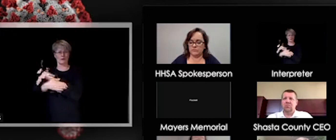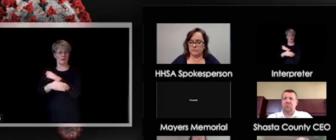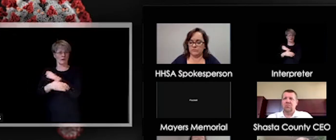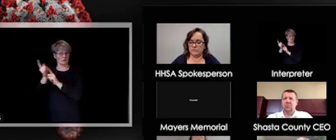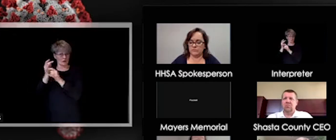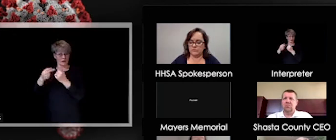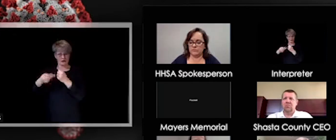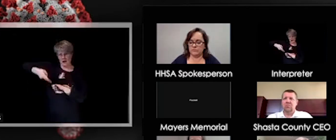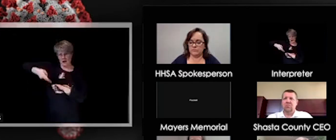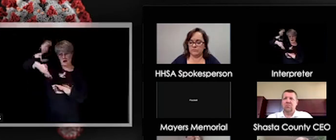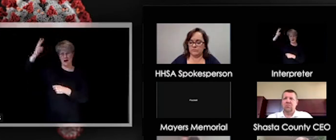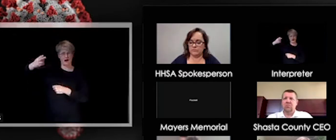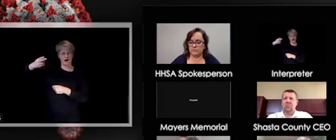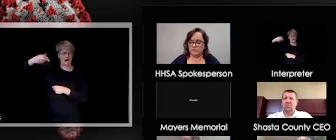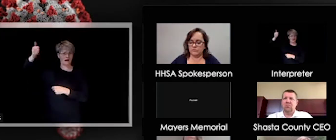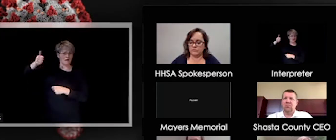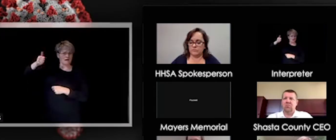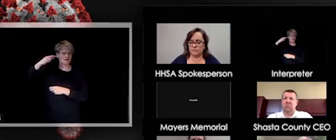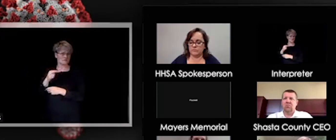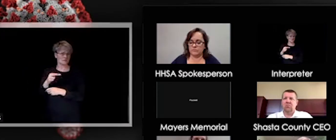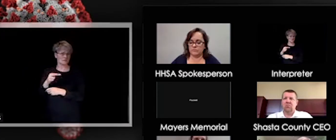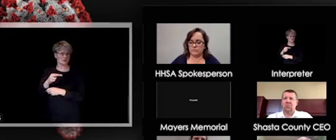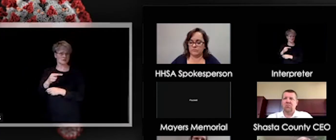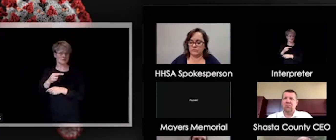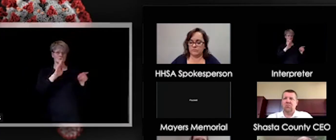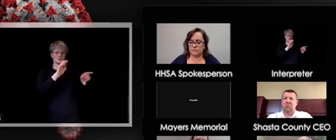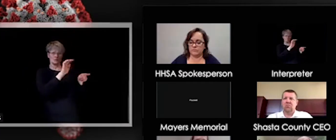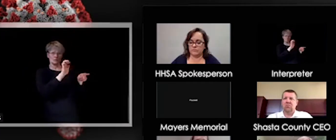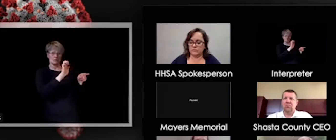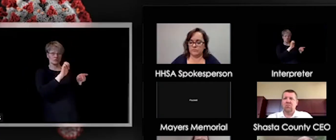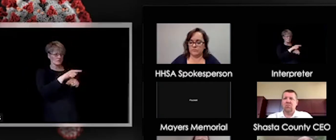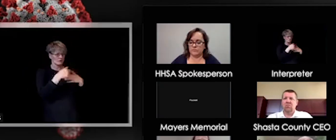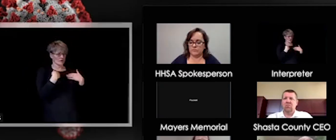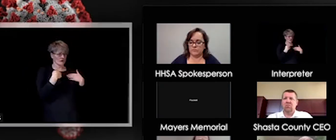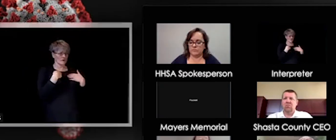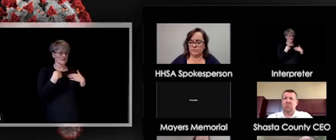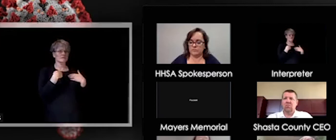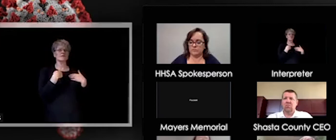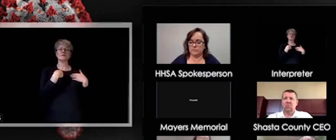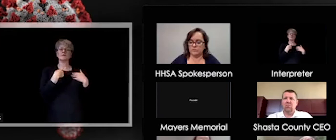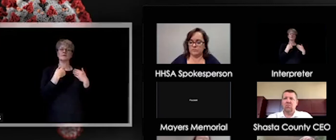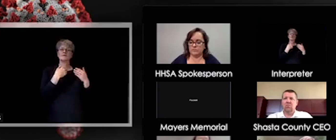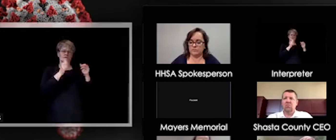cases have ramped up. They at one time had fewer cases than Shasta. They now have more.